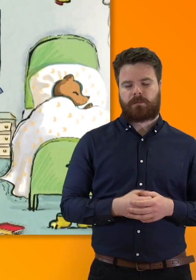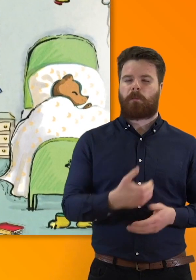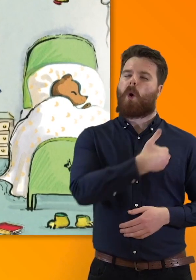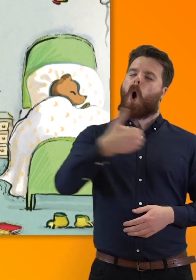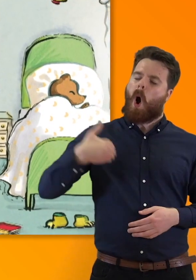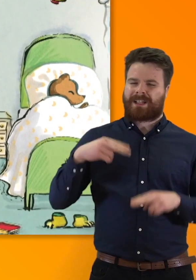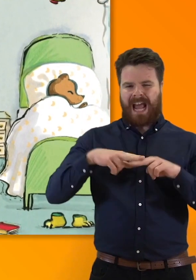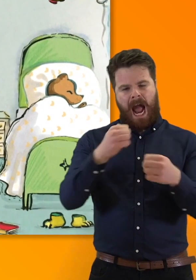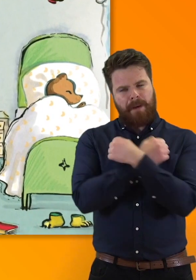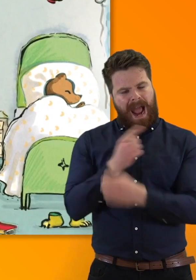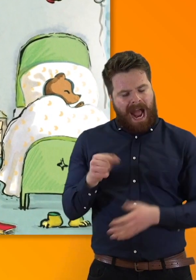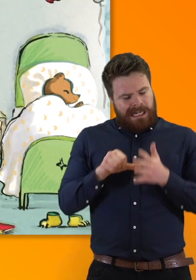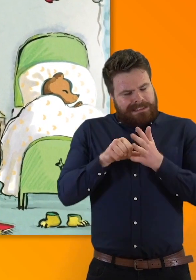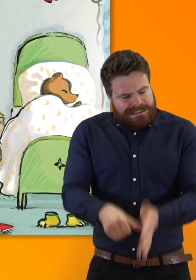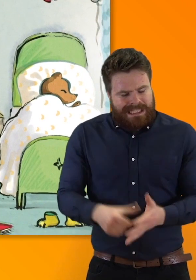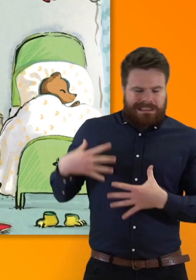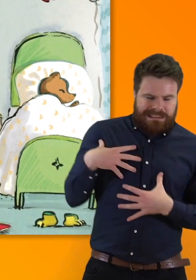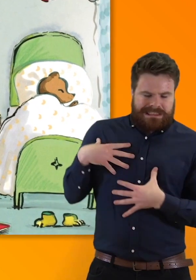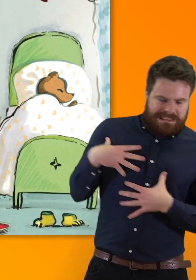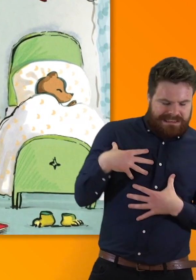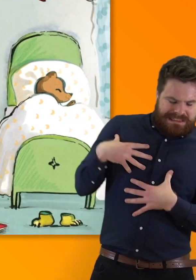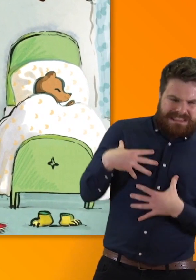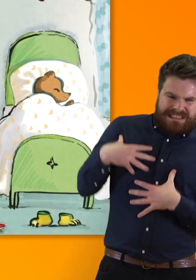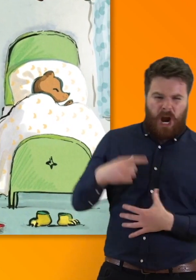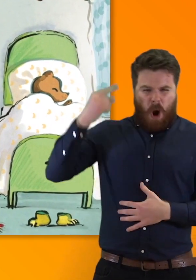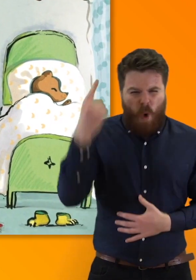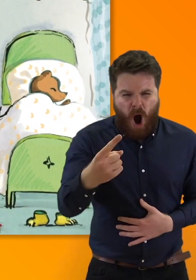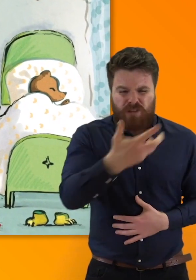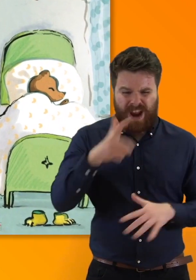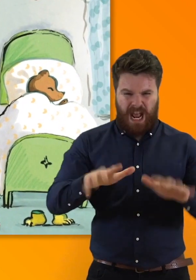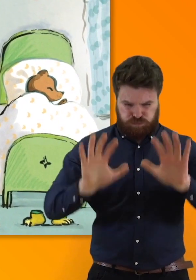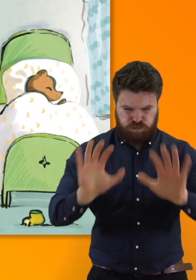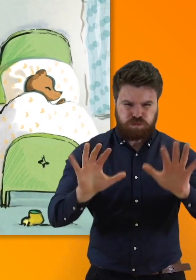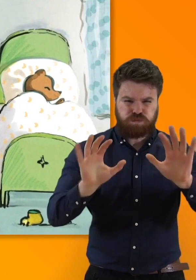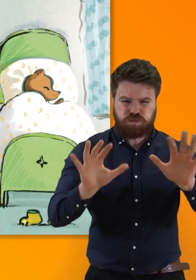Dad Bear has a hard time waking me up in the morning. One - the radiator shakes.